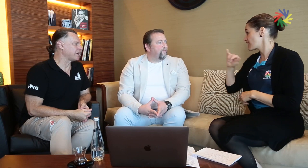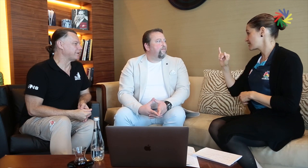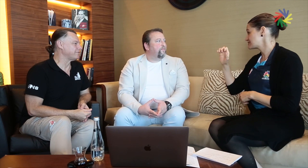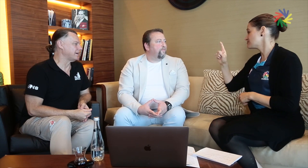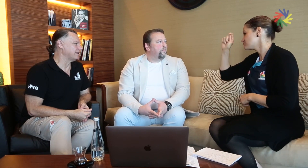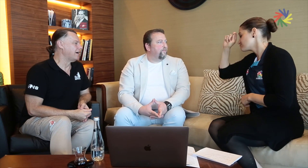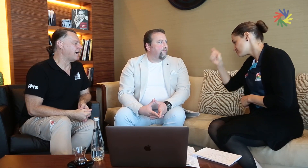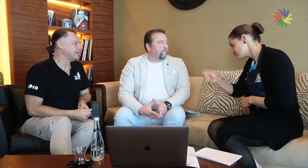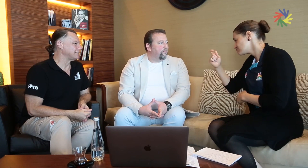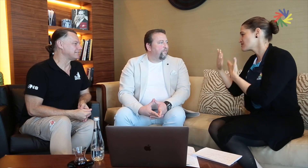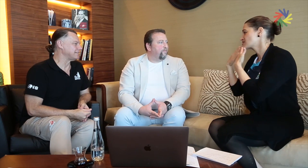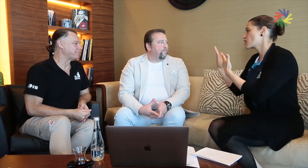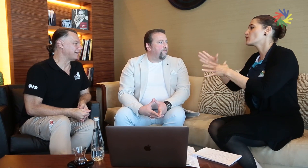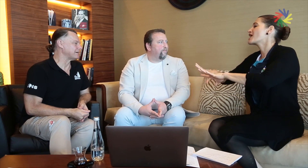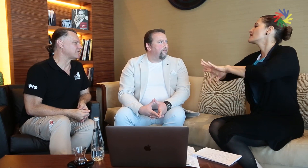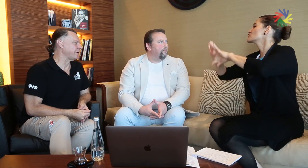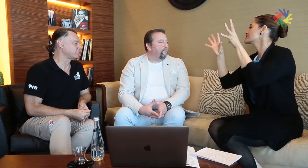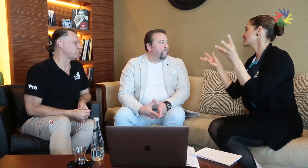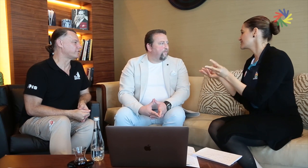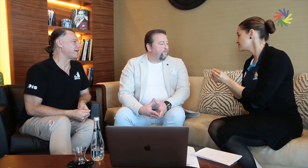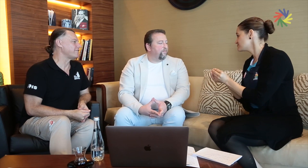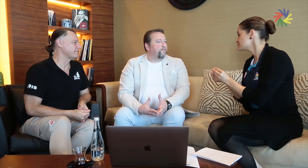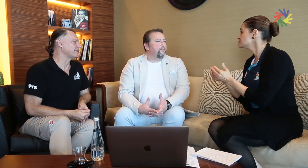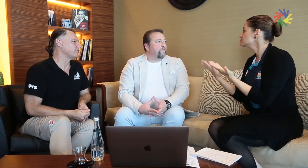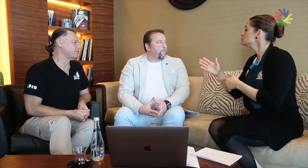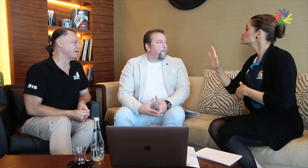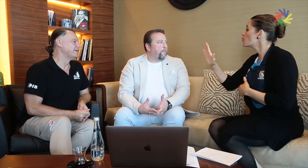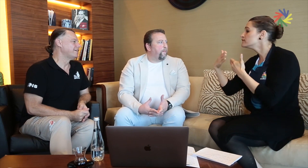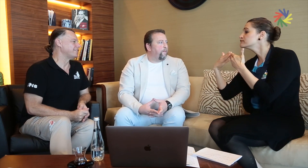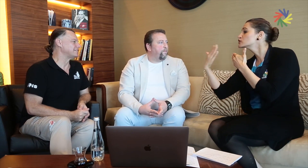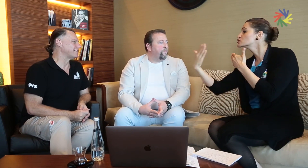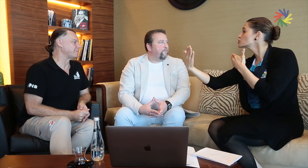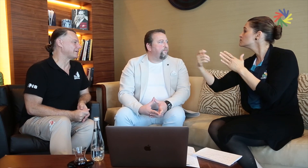and ICSD salutes to you and Kronos for